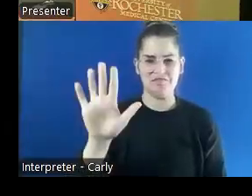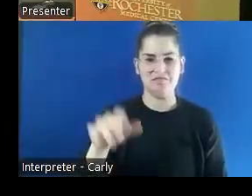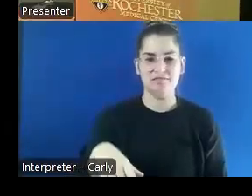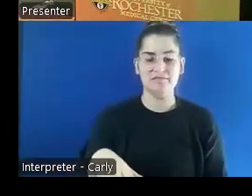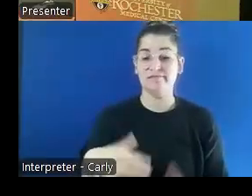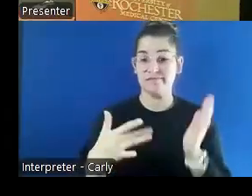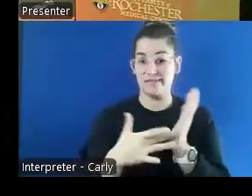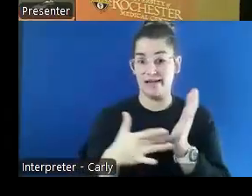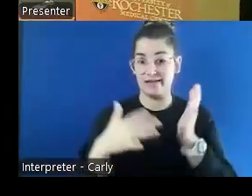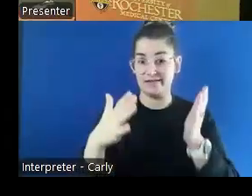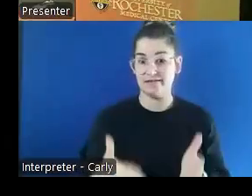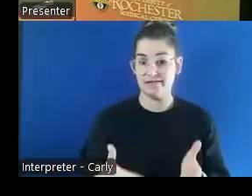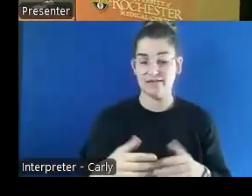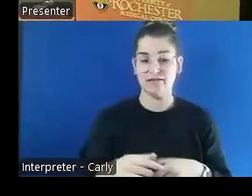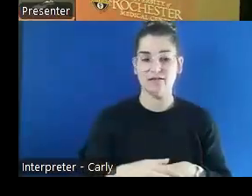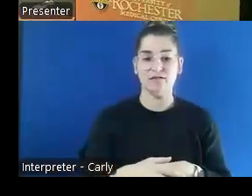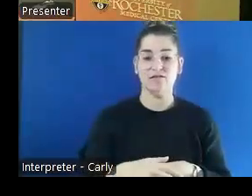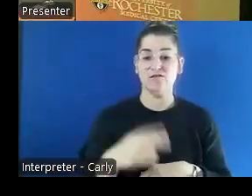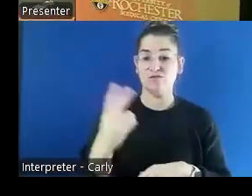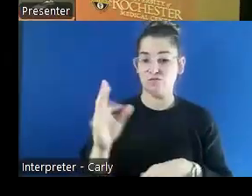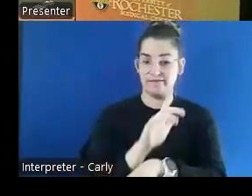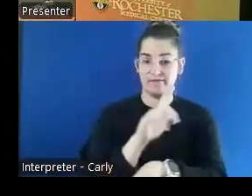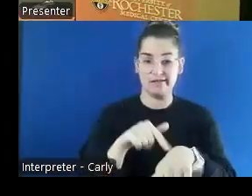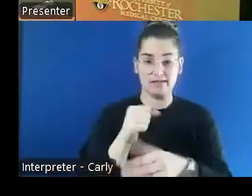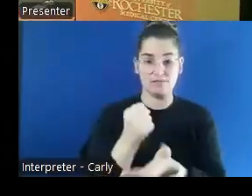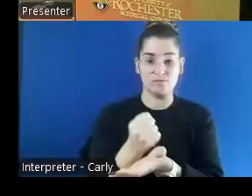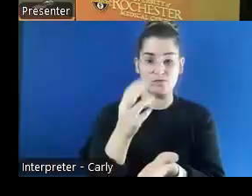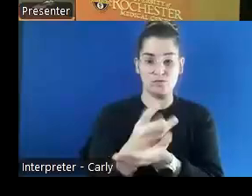important we have two full-time social workers on one of the inpatient units one full-time on